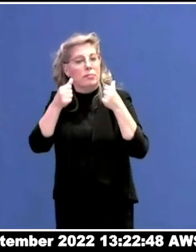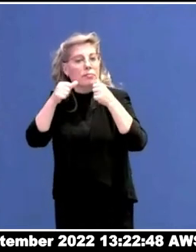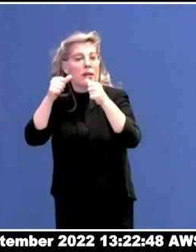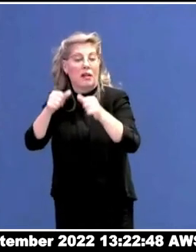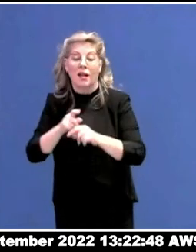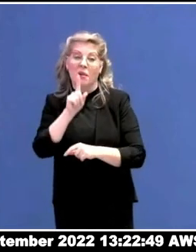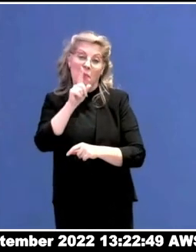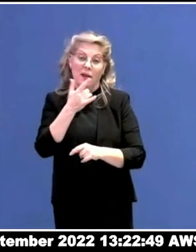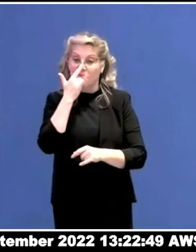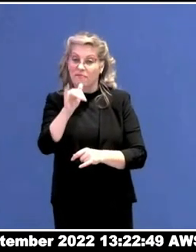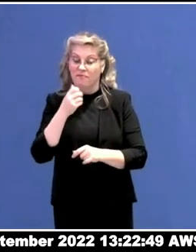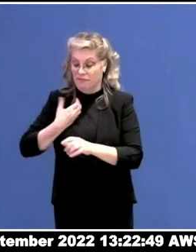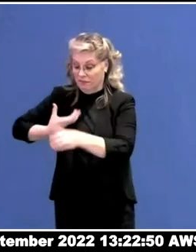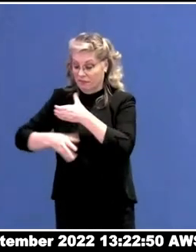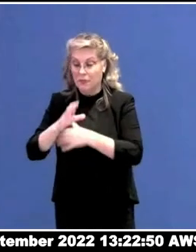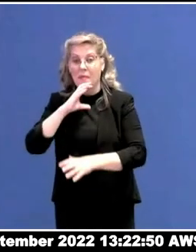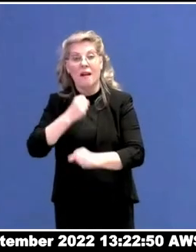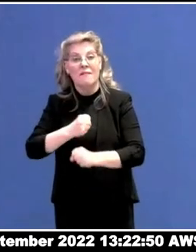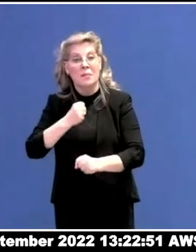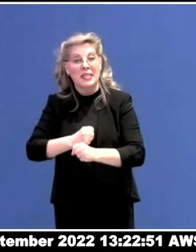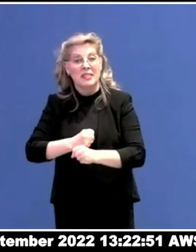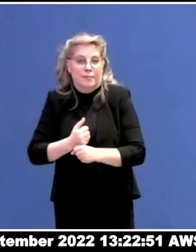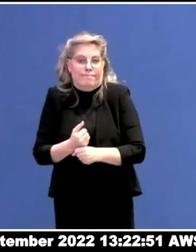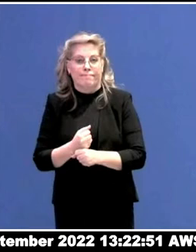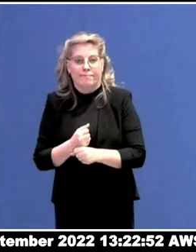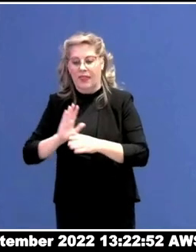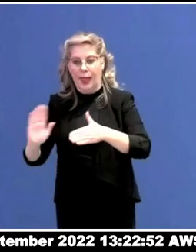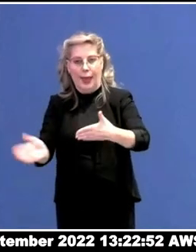So, many of those women who were then - continued their life ended up being